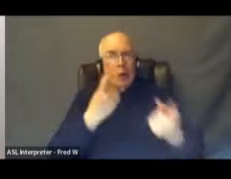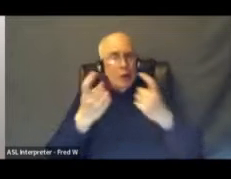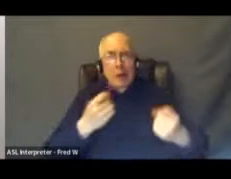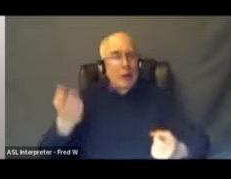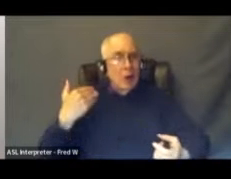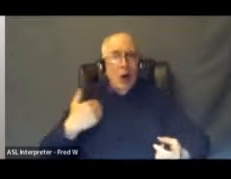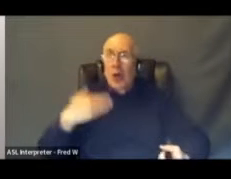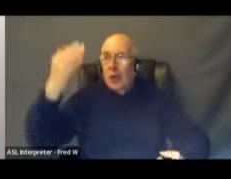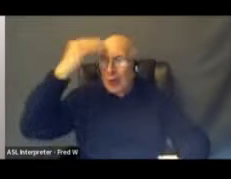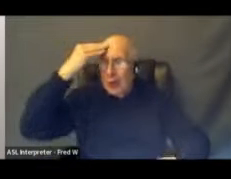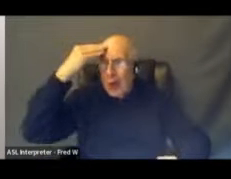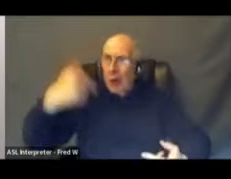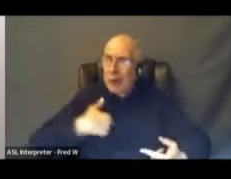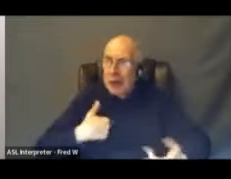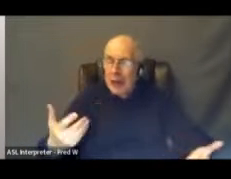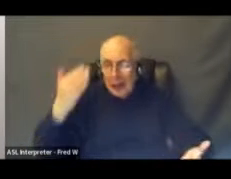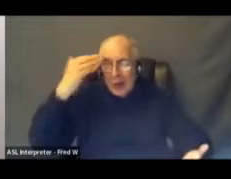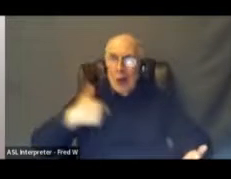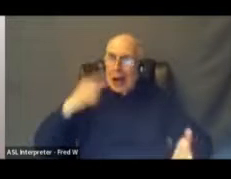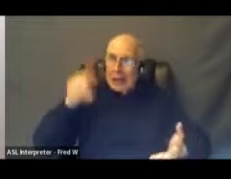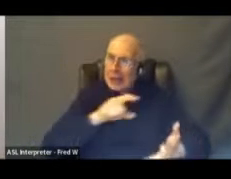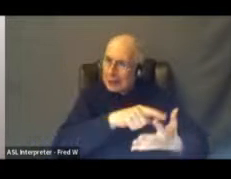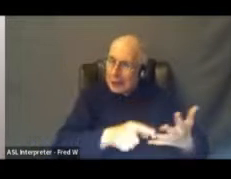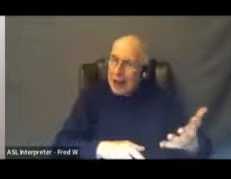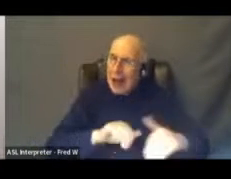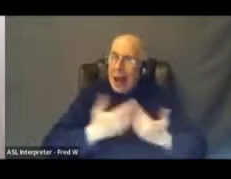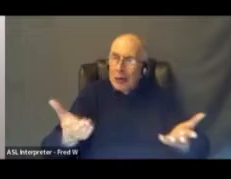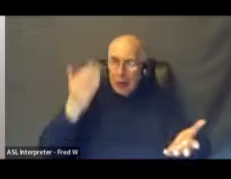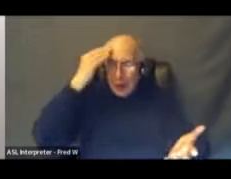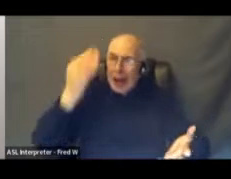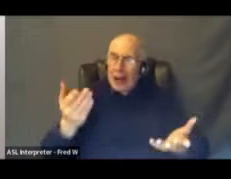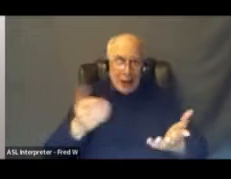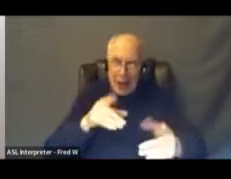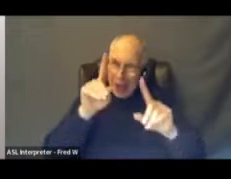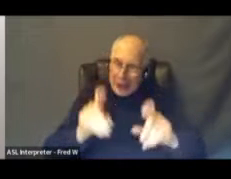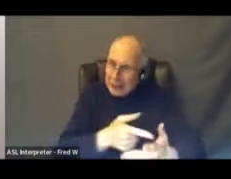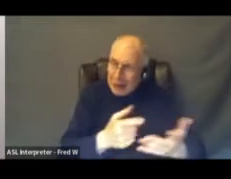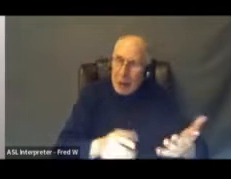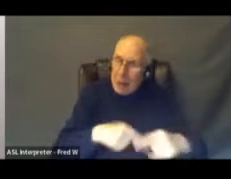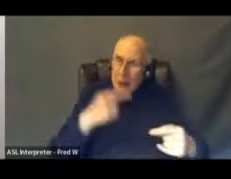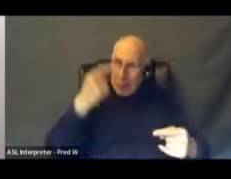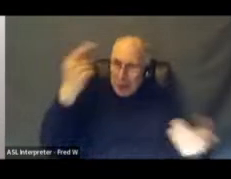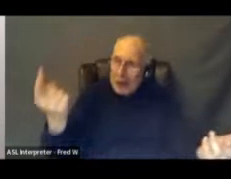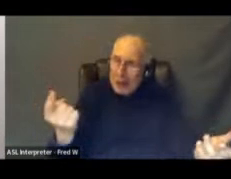I needed? Like? How did you know to ask this about memory. So they find a lot of relief. But